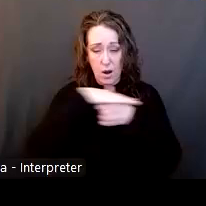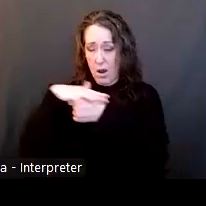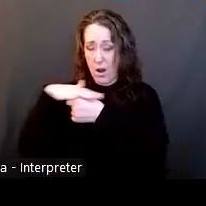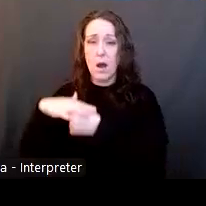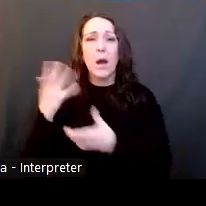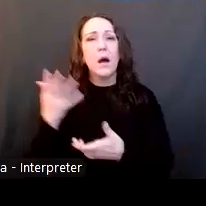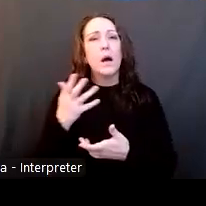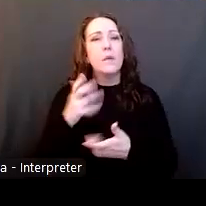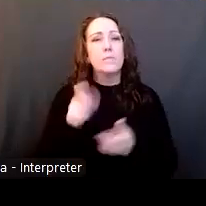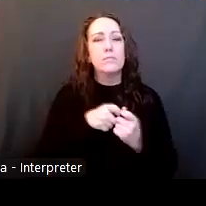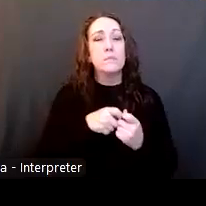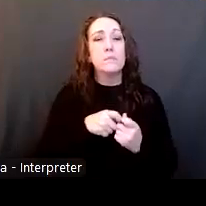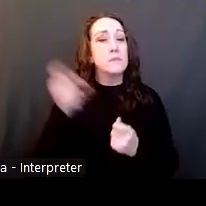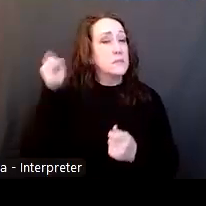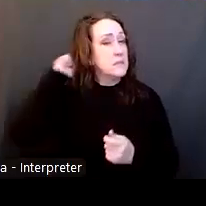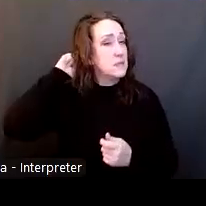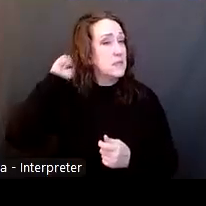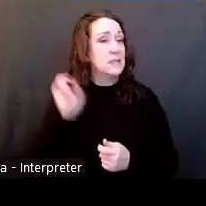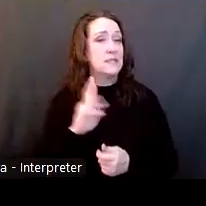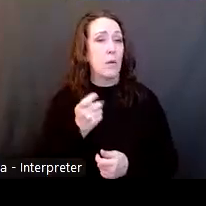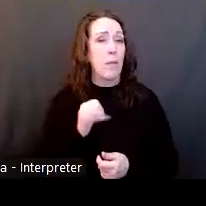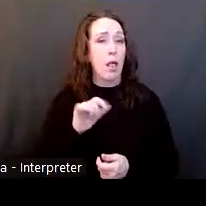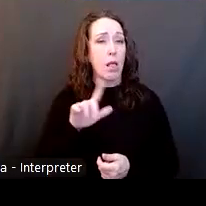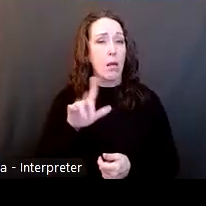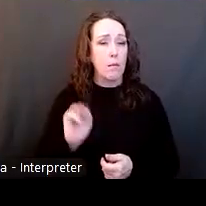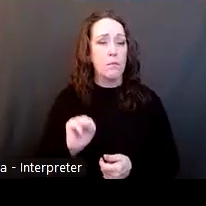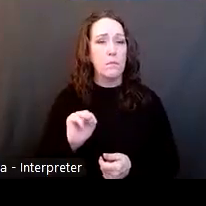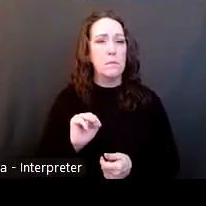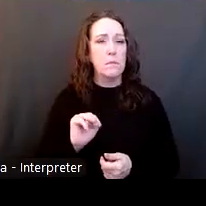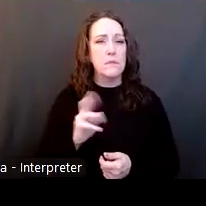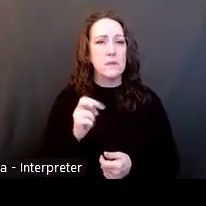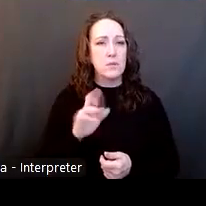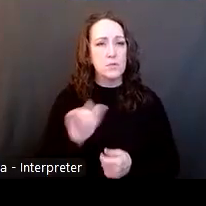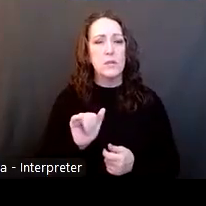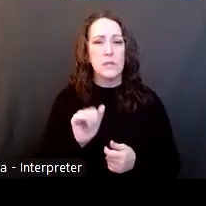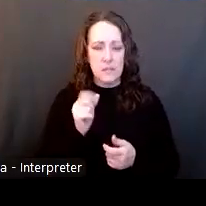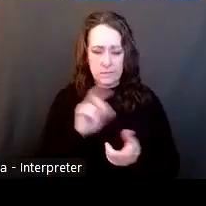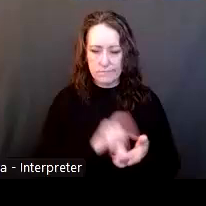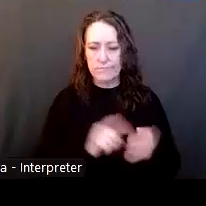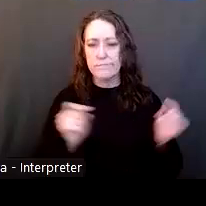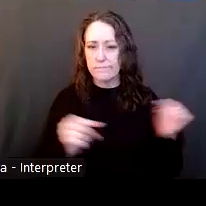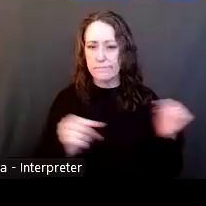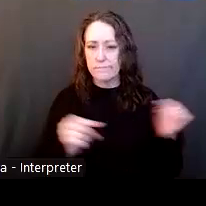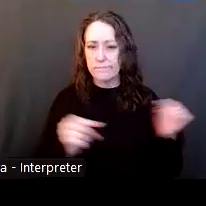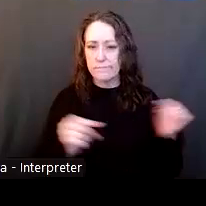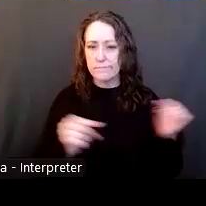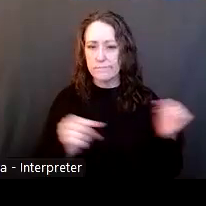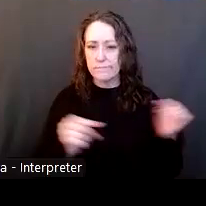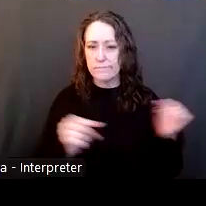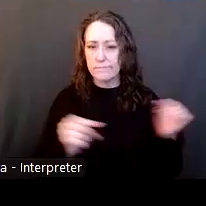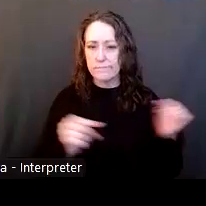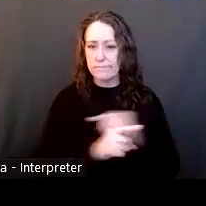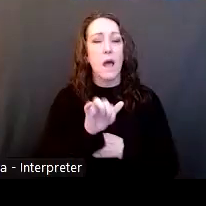the sarabellum there's a sexually dimorphic pattern of Developmental changes in some re